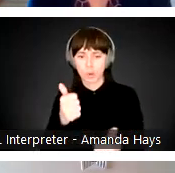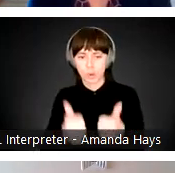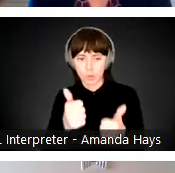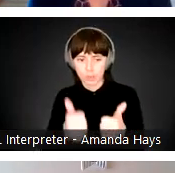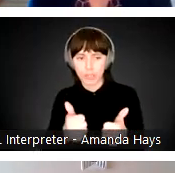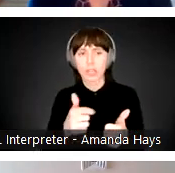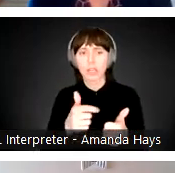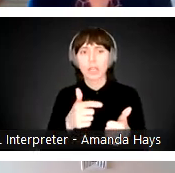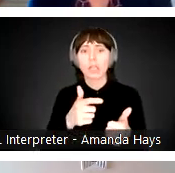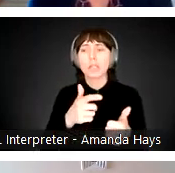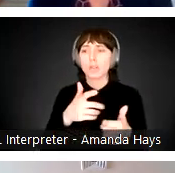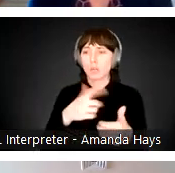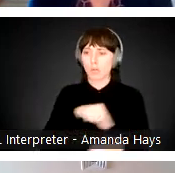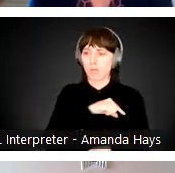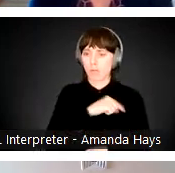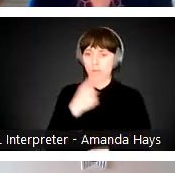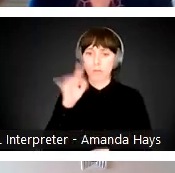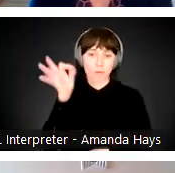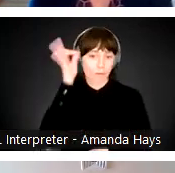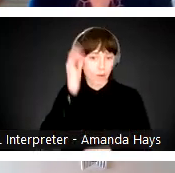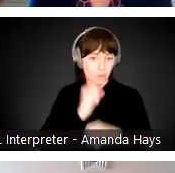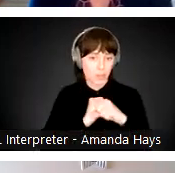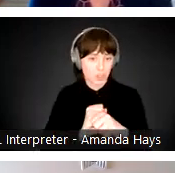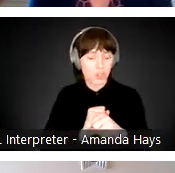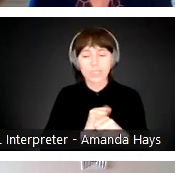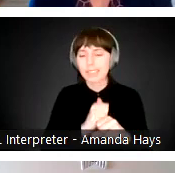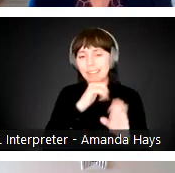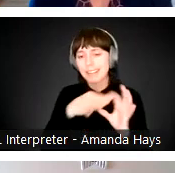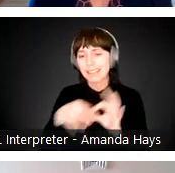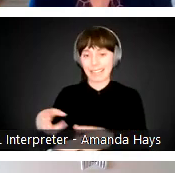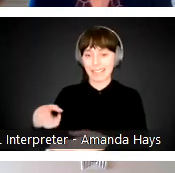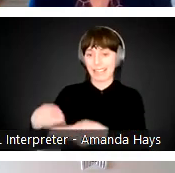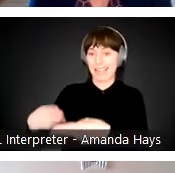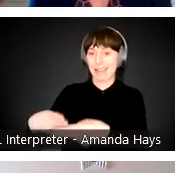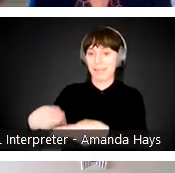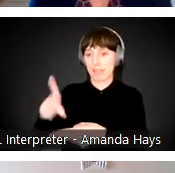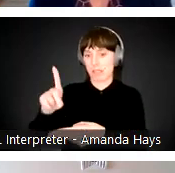about the the name of the disability and